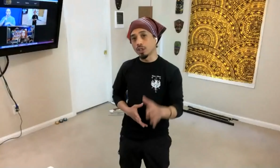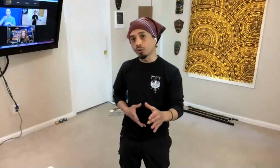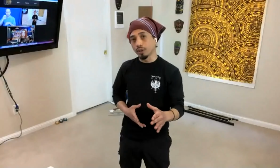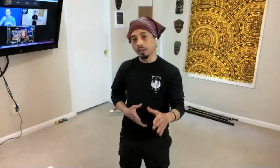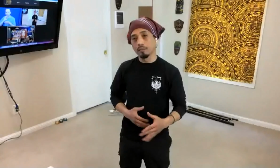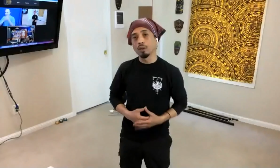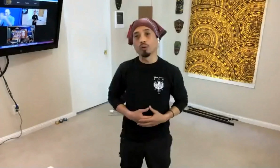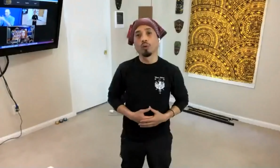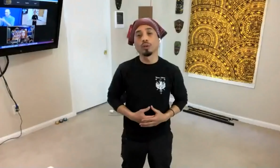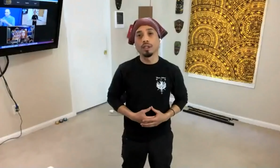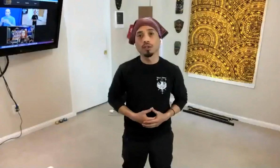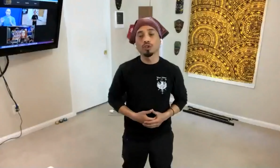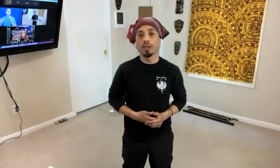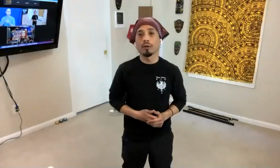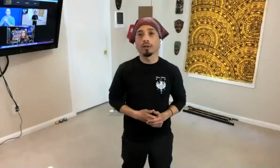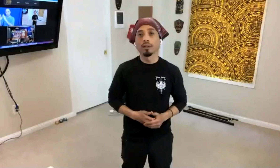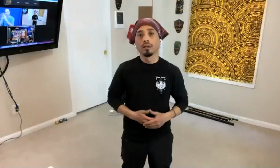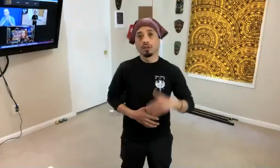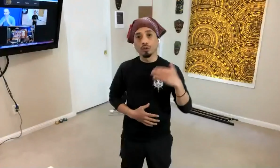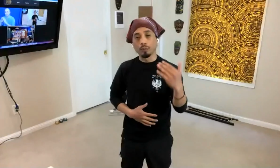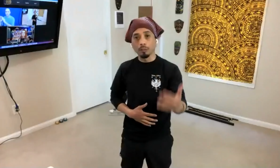I'M GOING TO TEACH YOU THIS BUT YOU ONLY GET TO SHARE IT TO